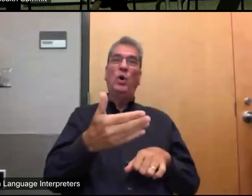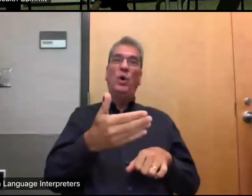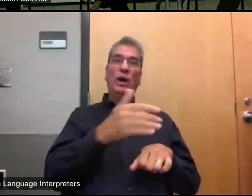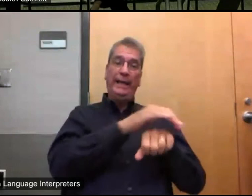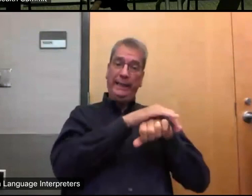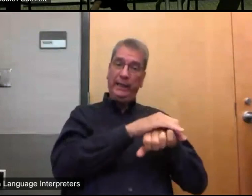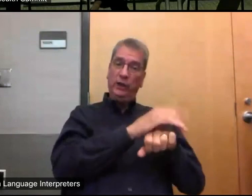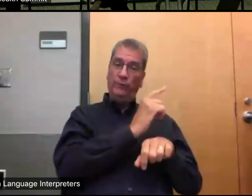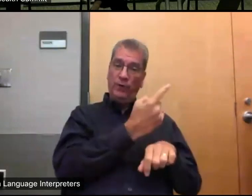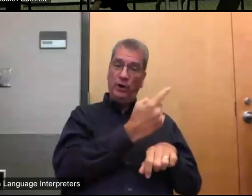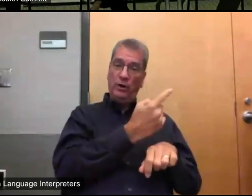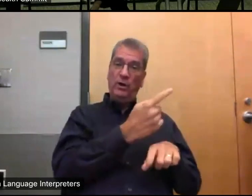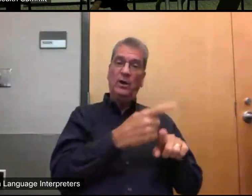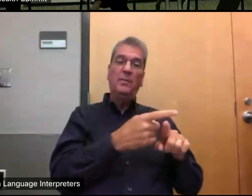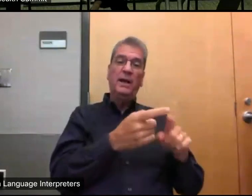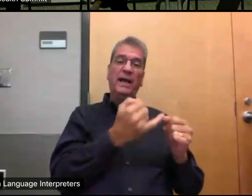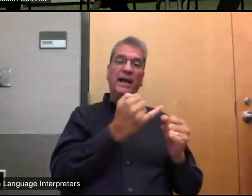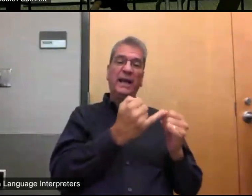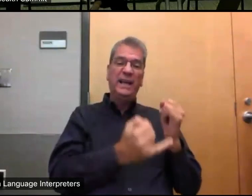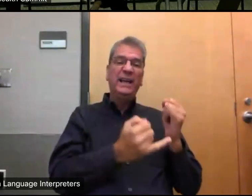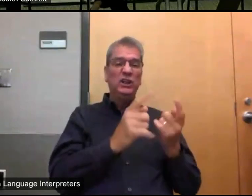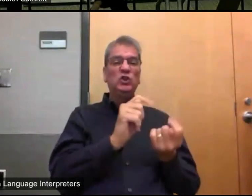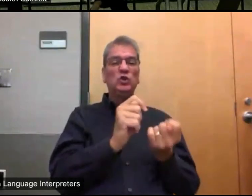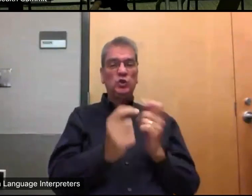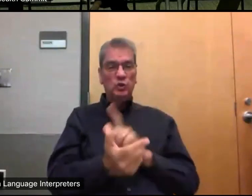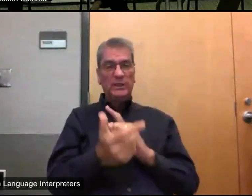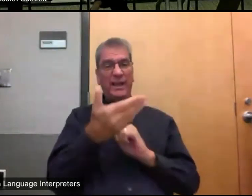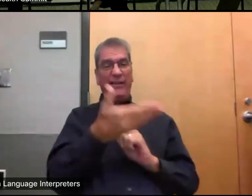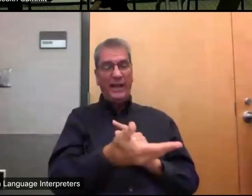1st, but the end result is always kind of translated once it's there. I think the, the